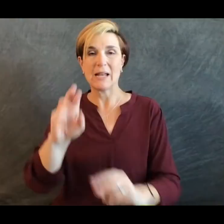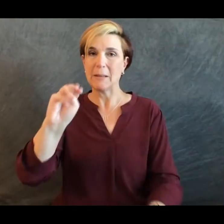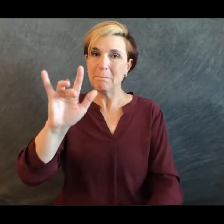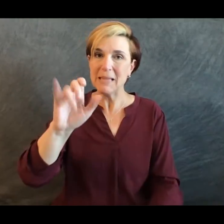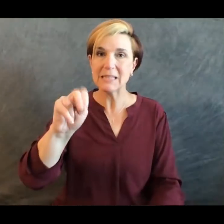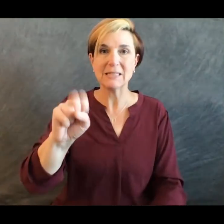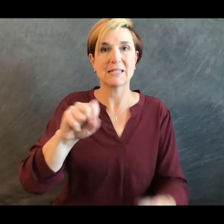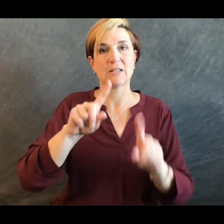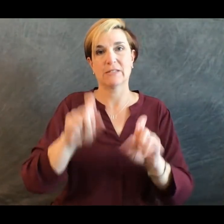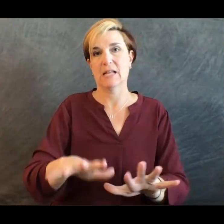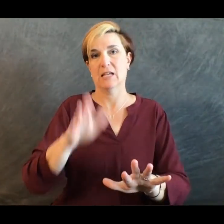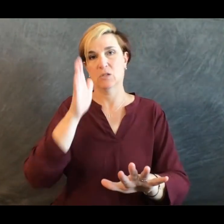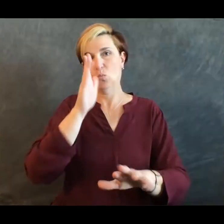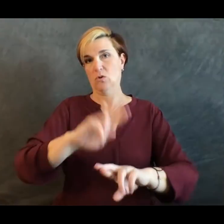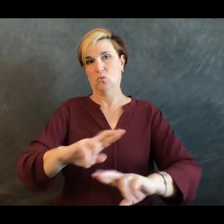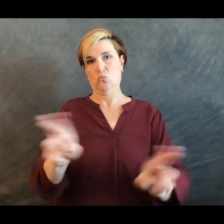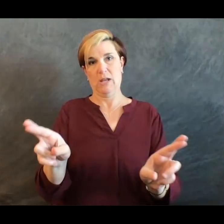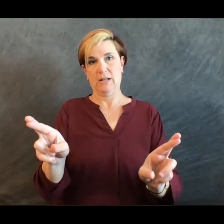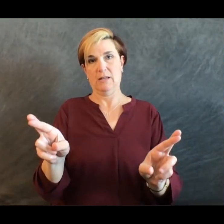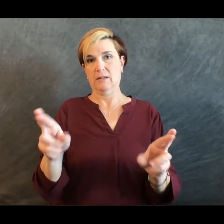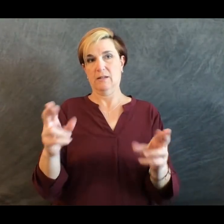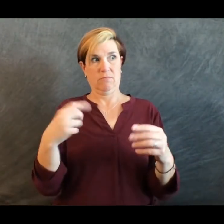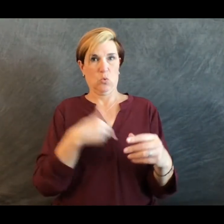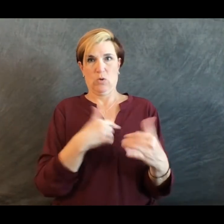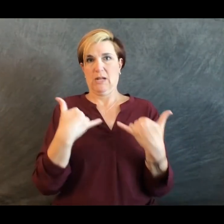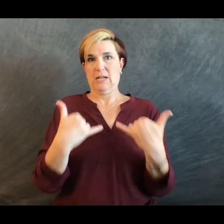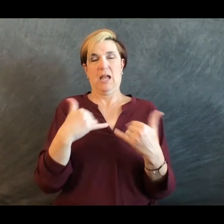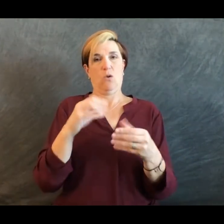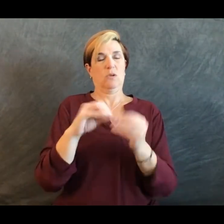testing by far and we're gonna keep it that way